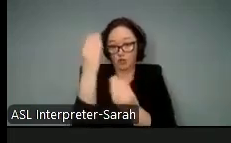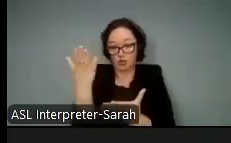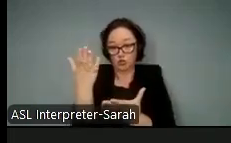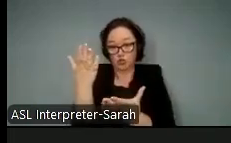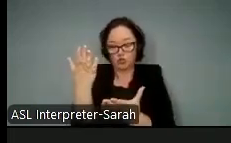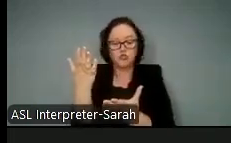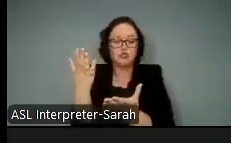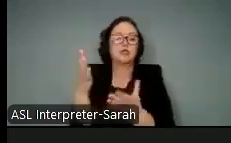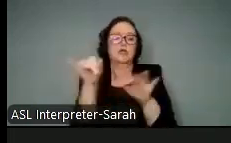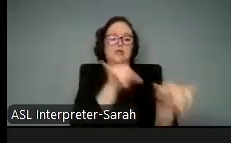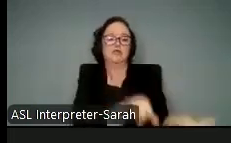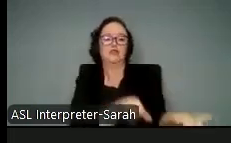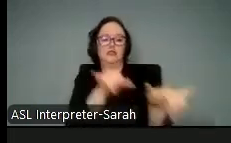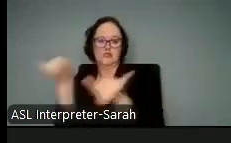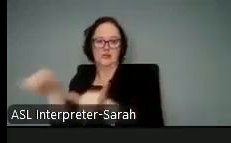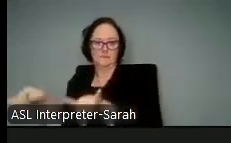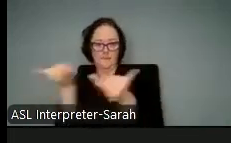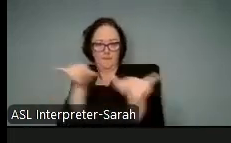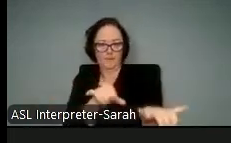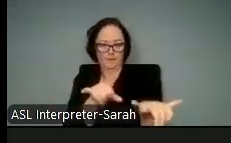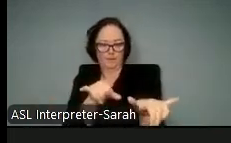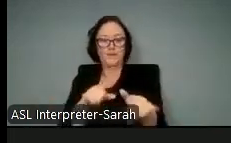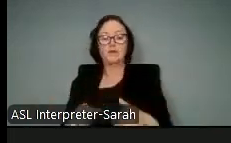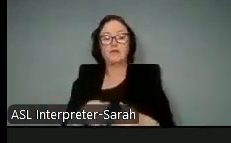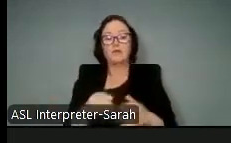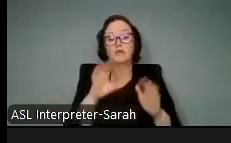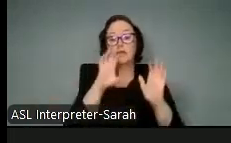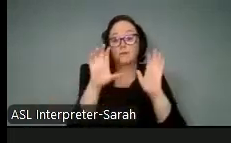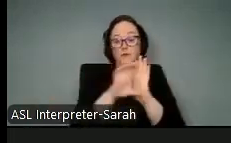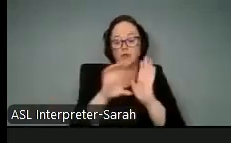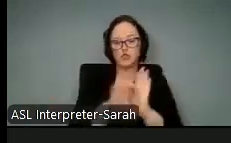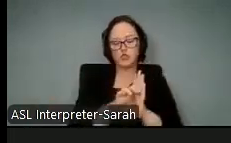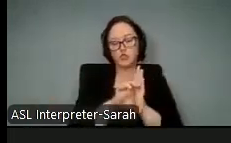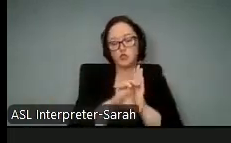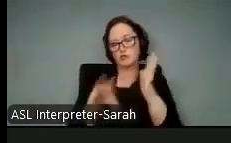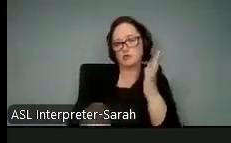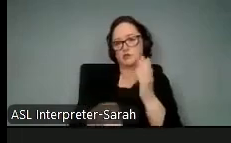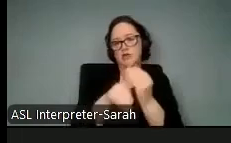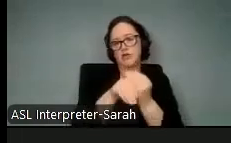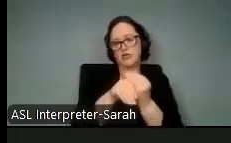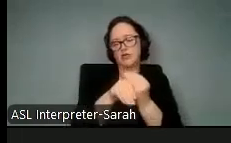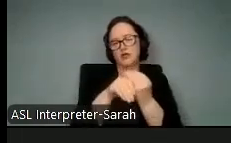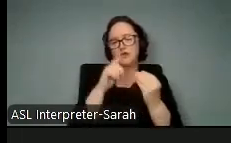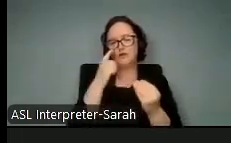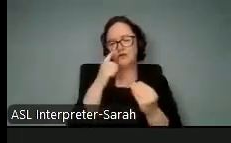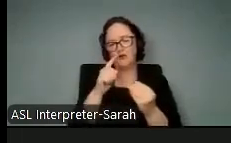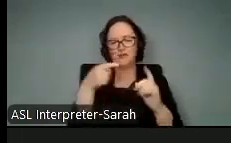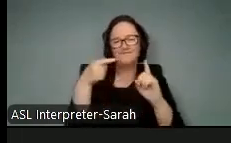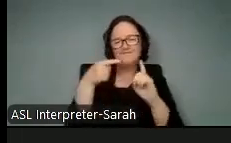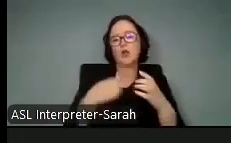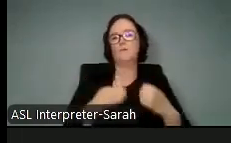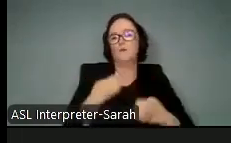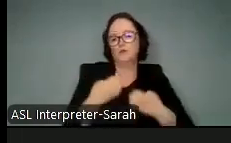Those pictures were inserted largely for an emotional component of an engagement with us